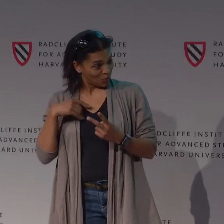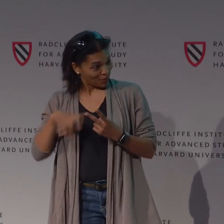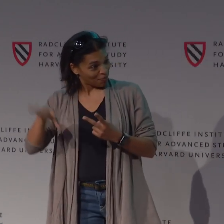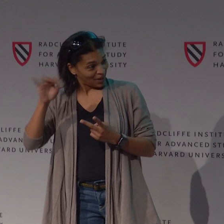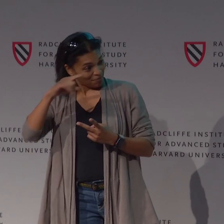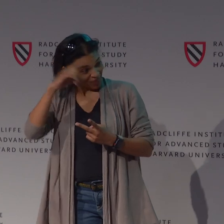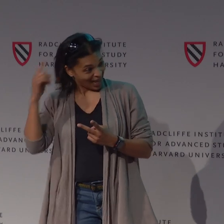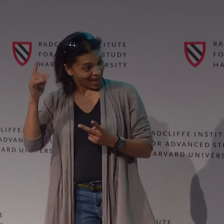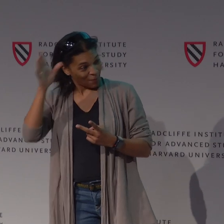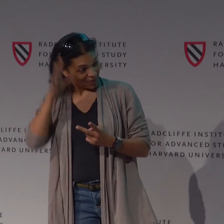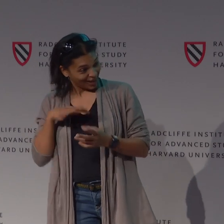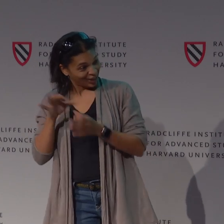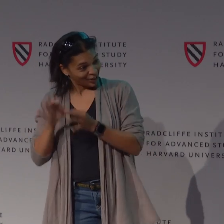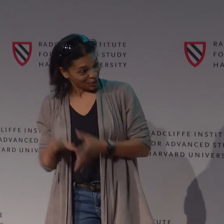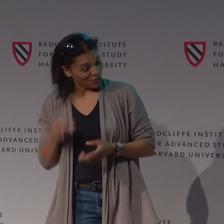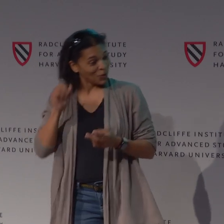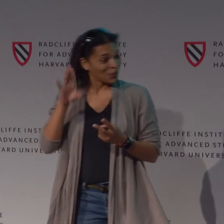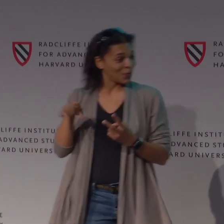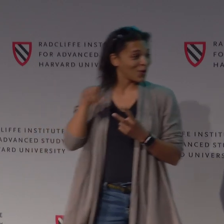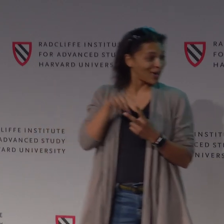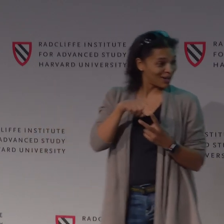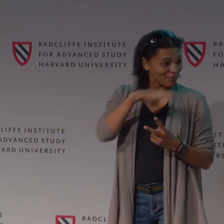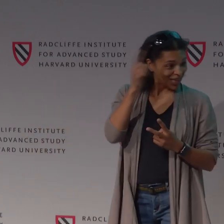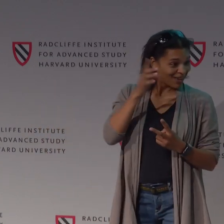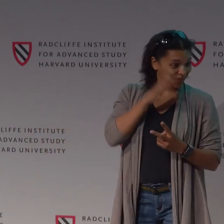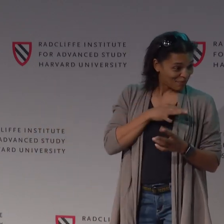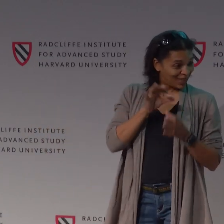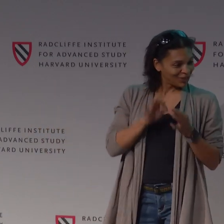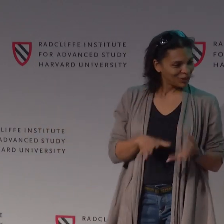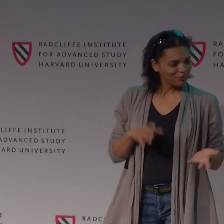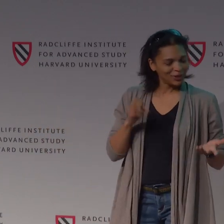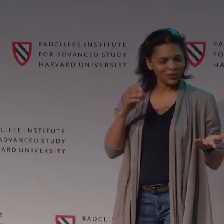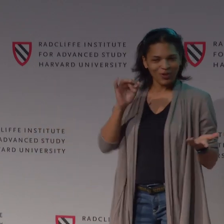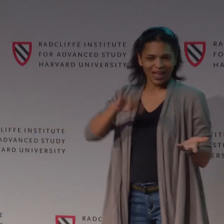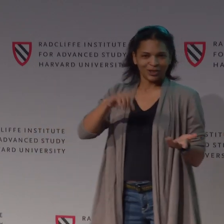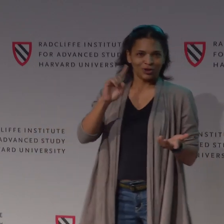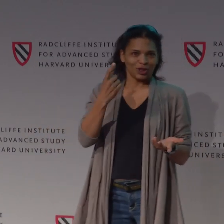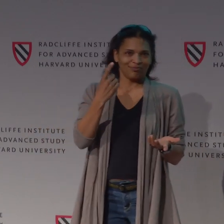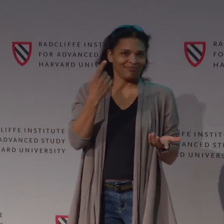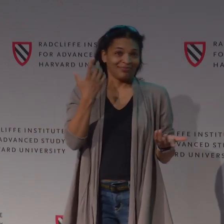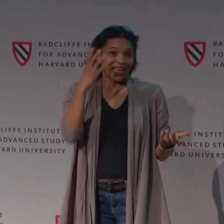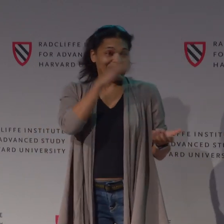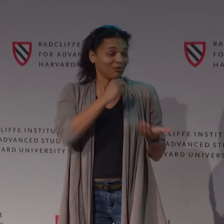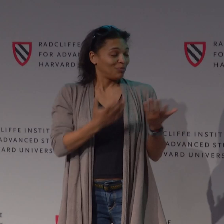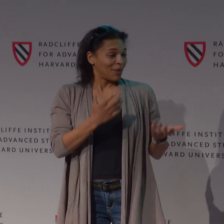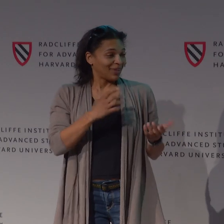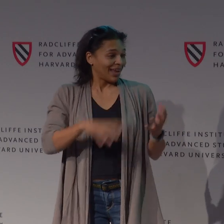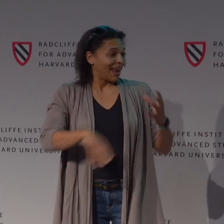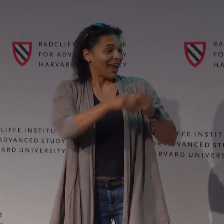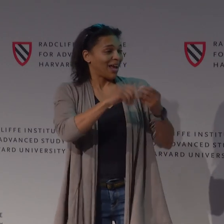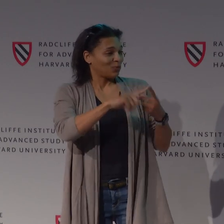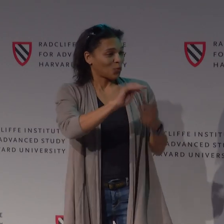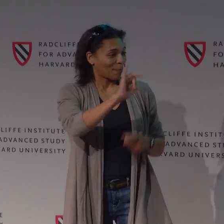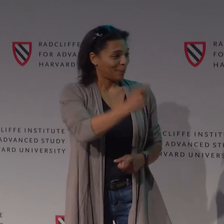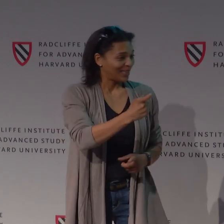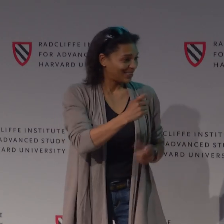And which one would you pick, and which one should I pick? Should it be the person who is of color, just because they're of color?